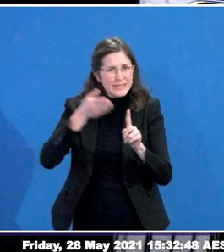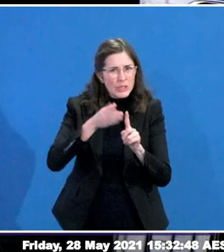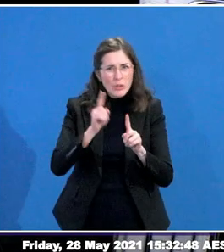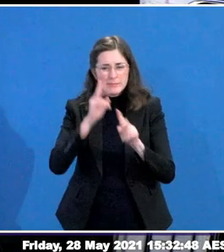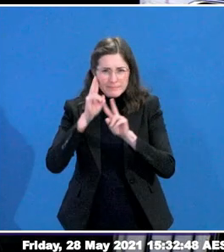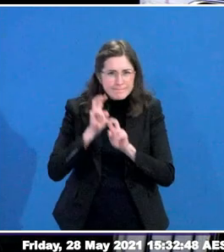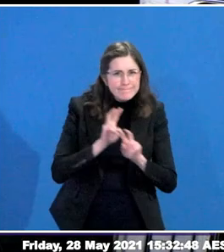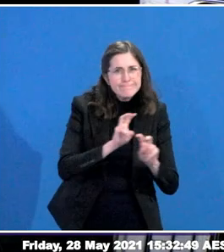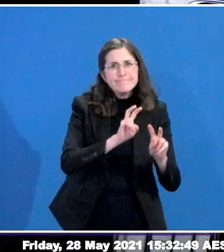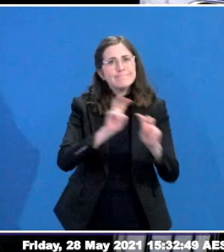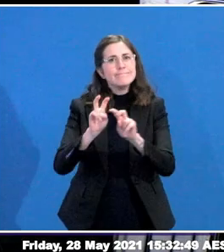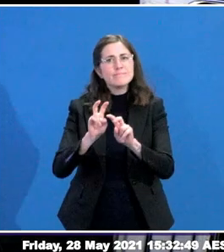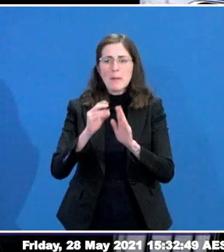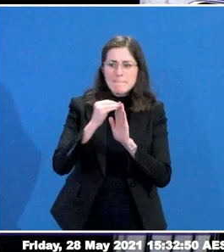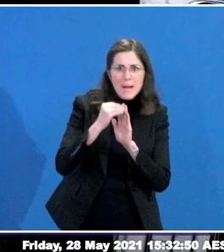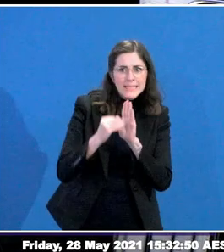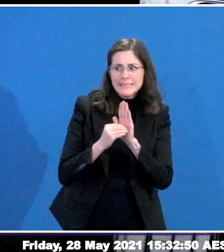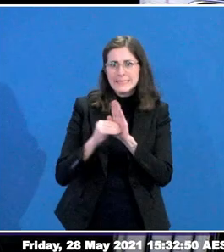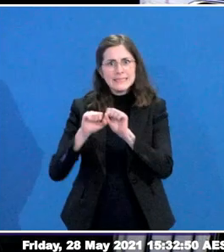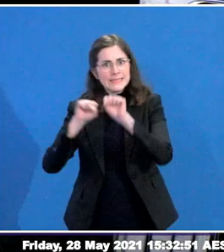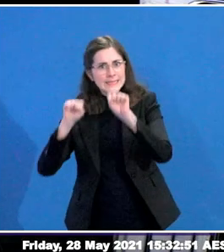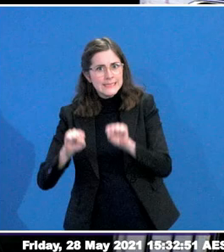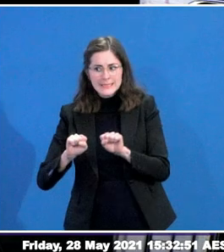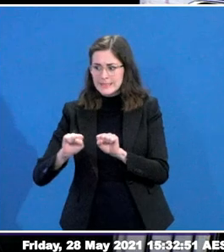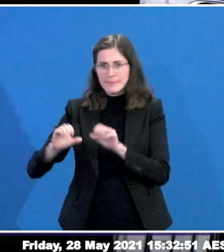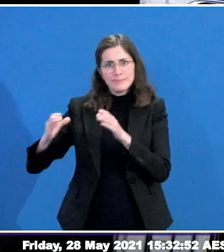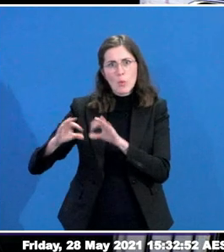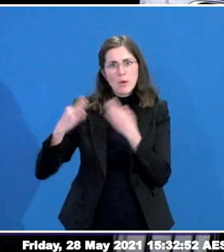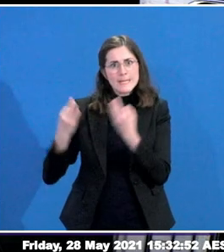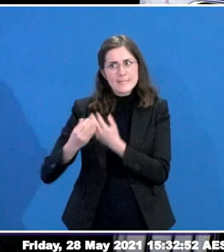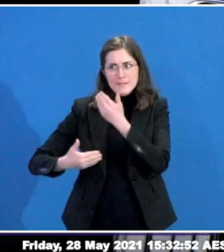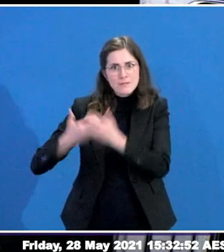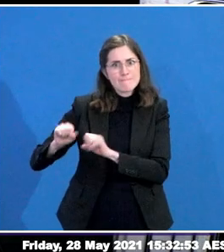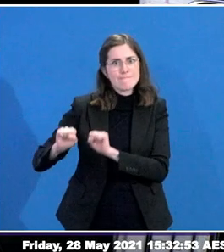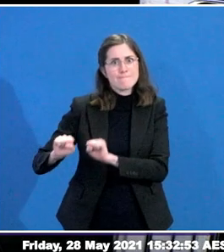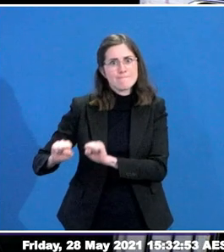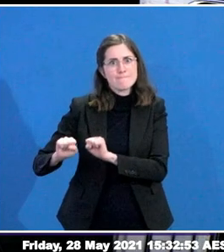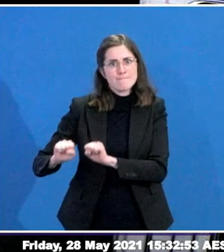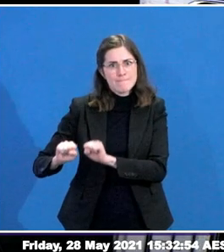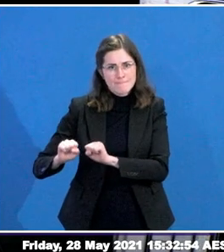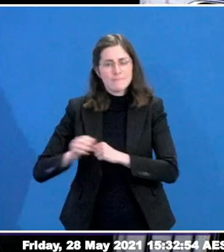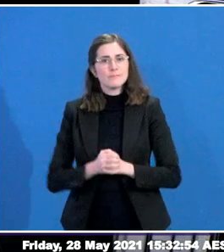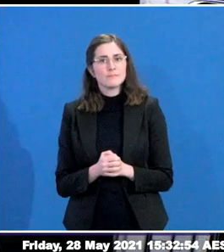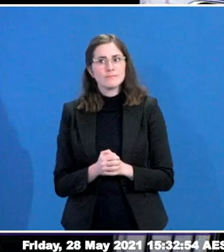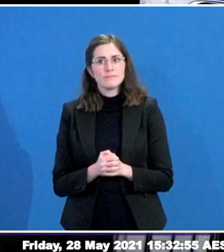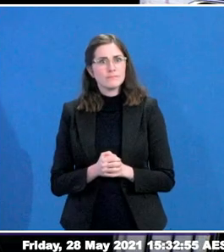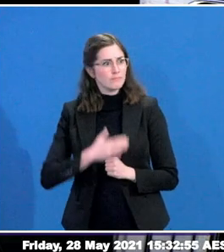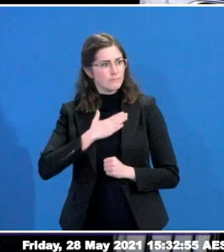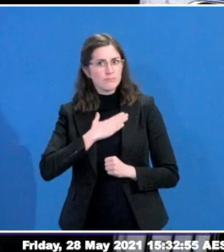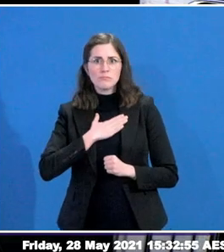of policy questions that might emerge from the case study. In other words, the Royal Commission is seeking to use case studies